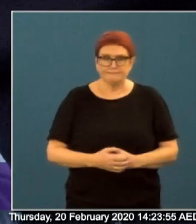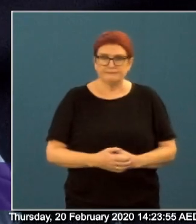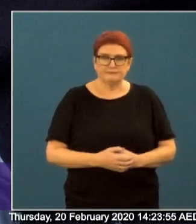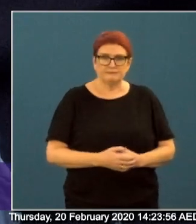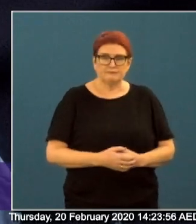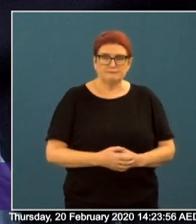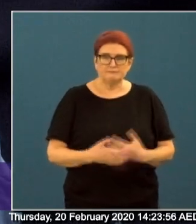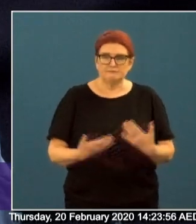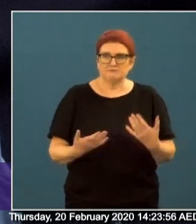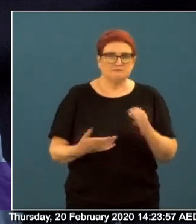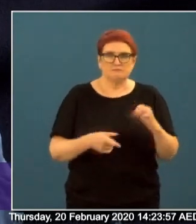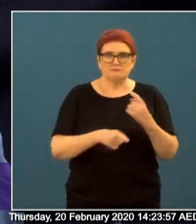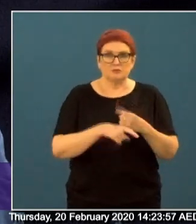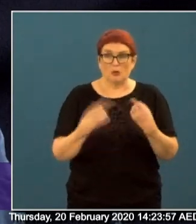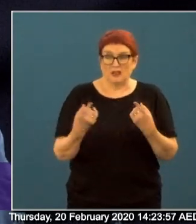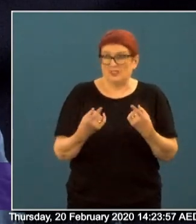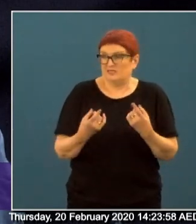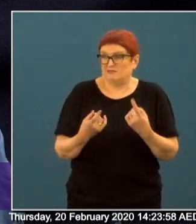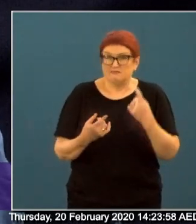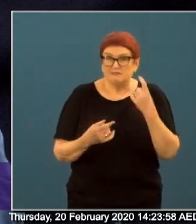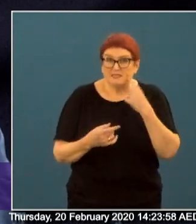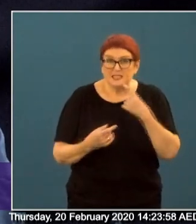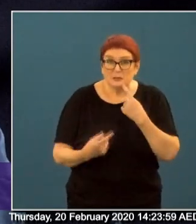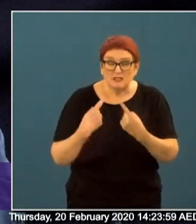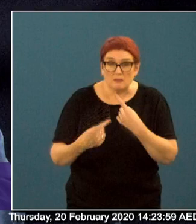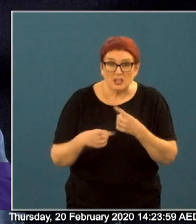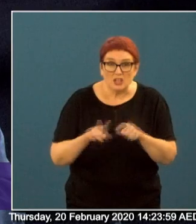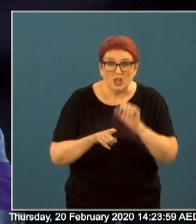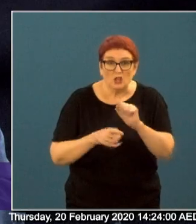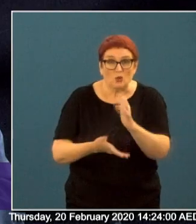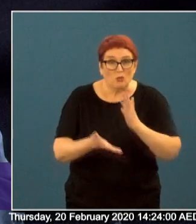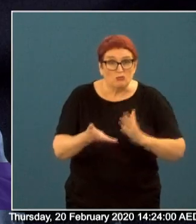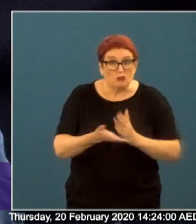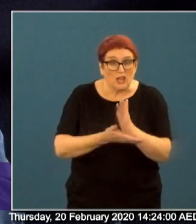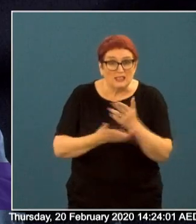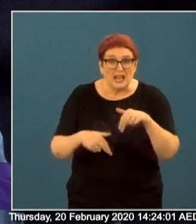of your rights if you're detained as an involuntary person under the Mental Health Act.